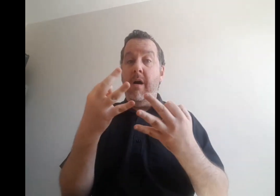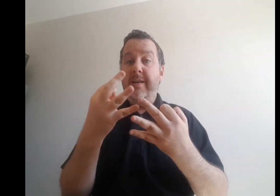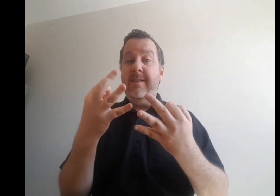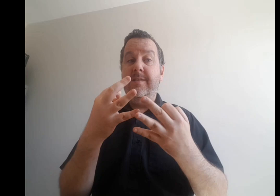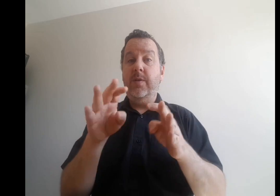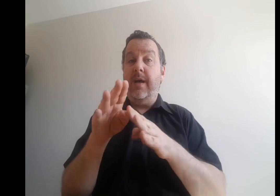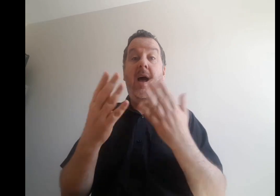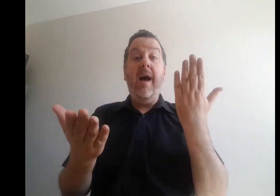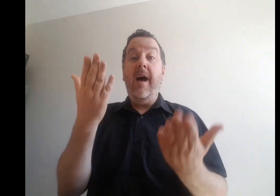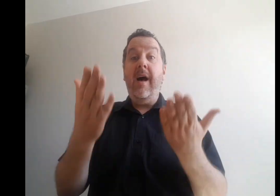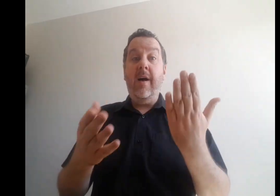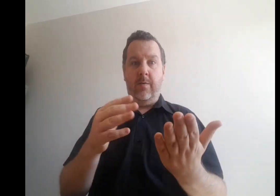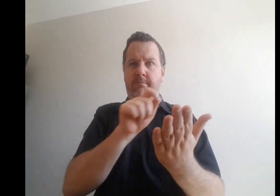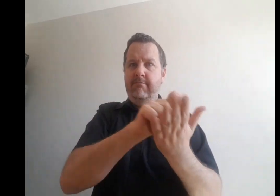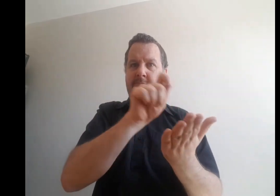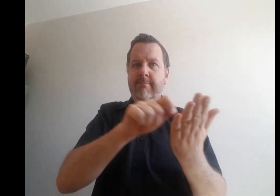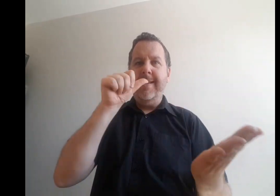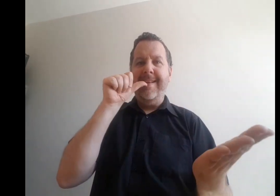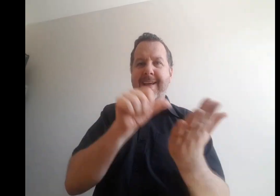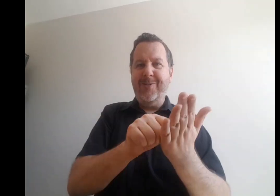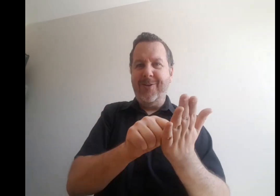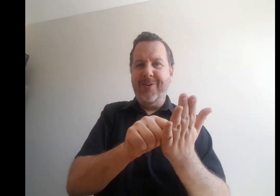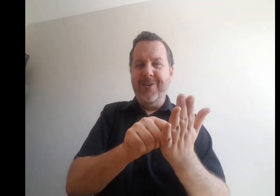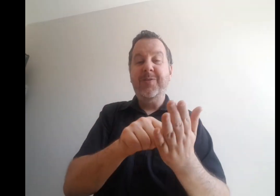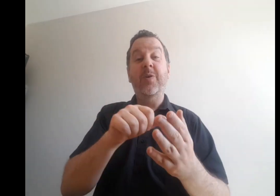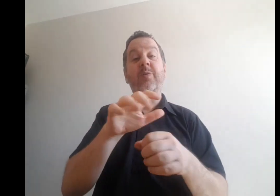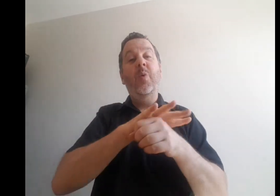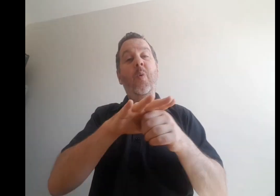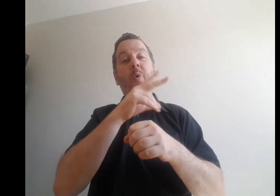The local newspapers around Birr and Roscrea would have talked about him -